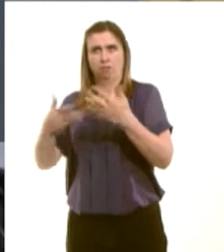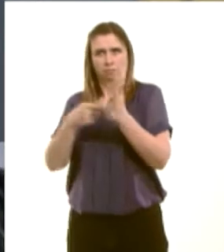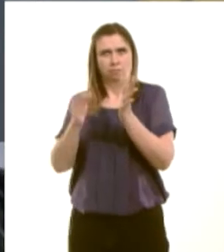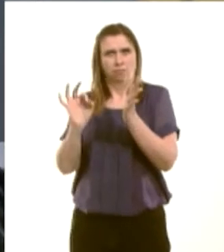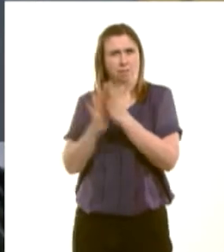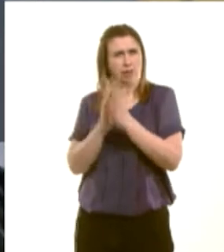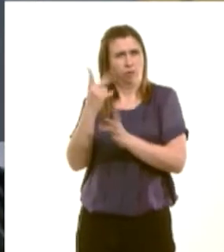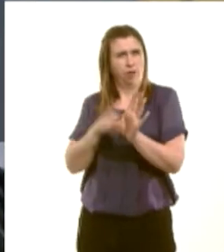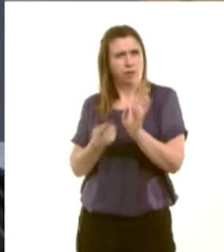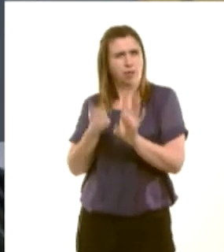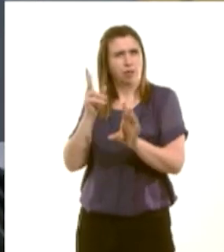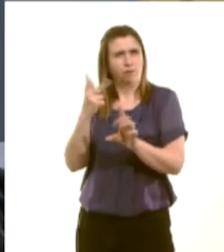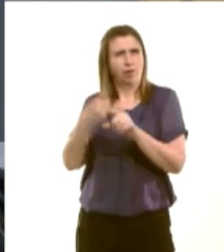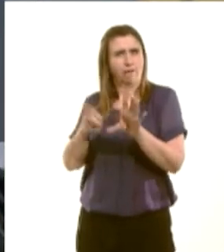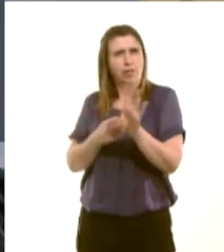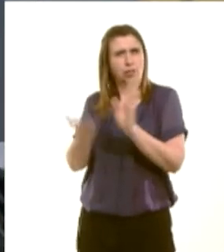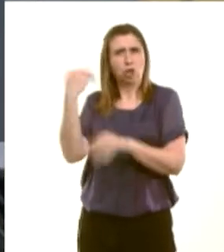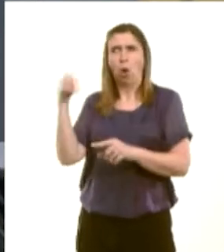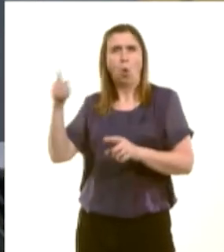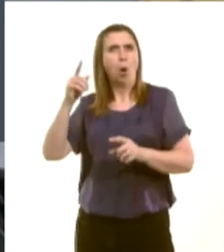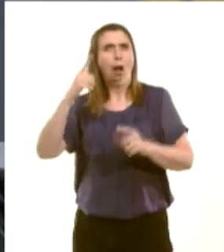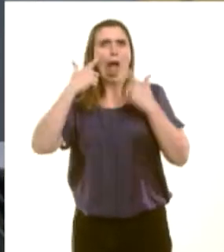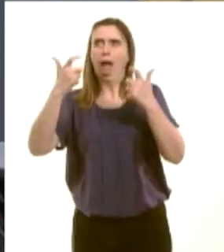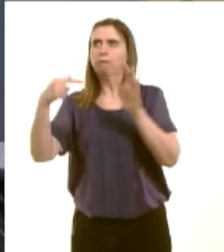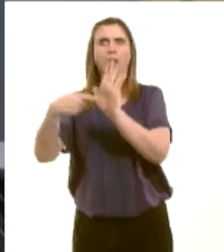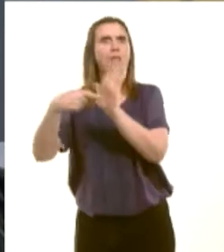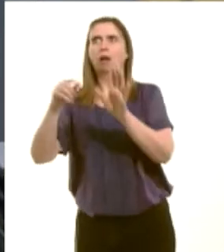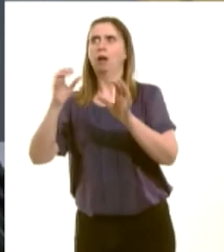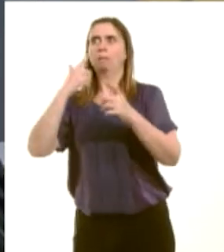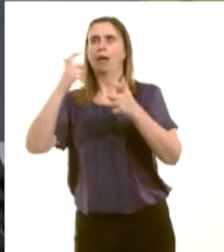and a half years when doctors and midwives were warning against this. How do you respond